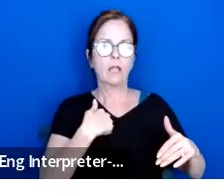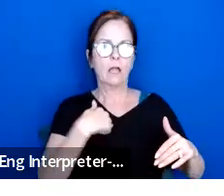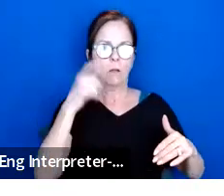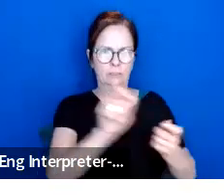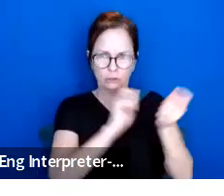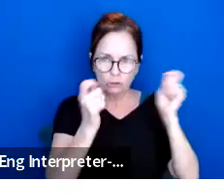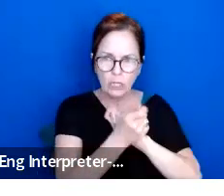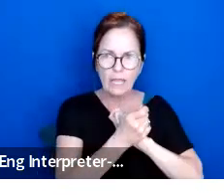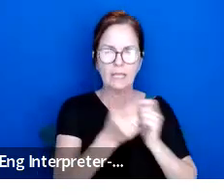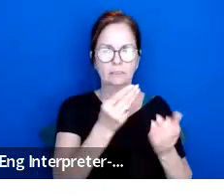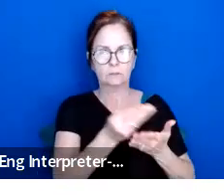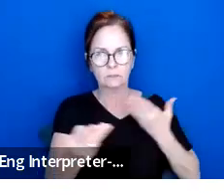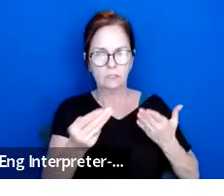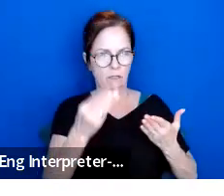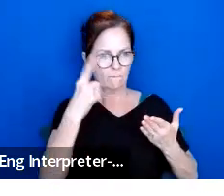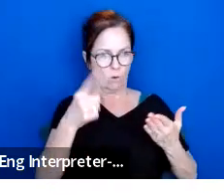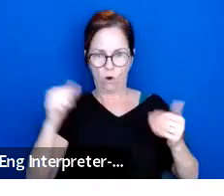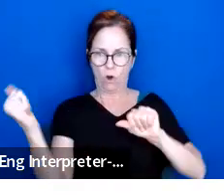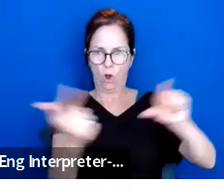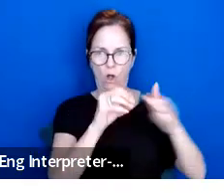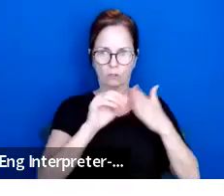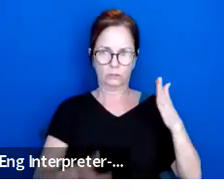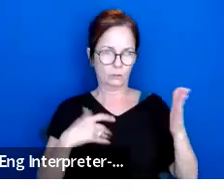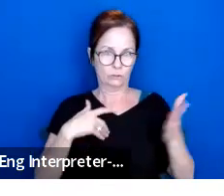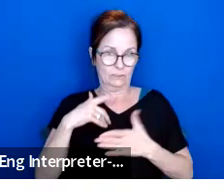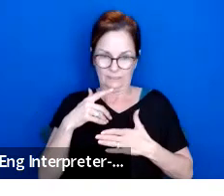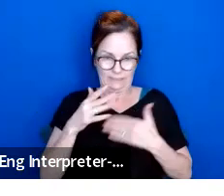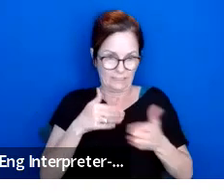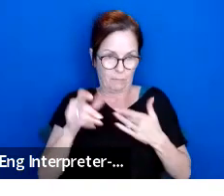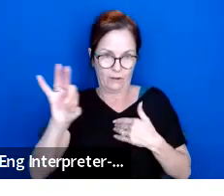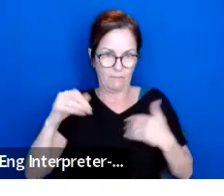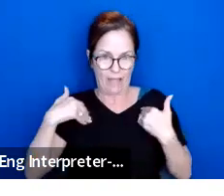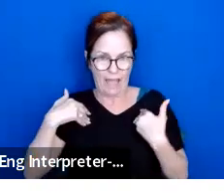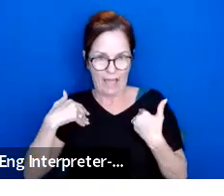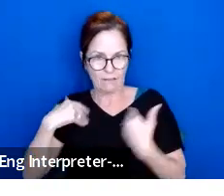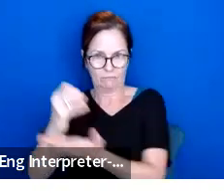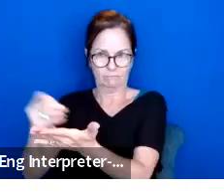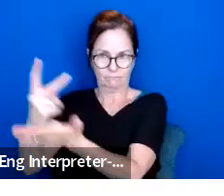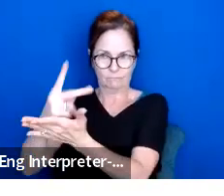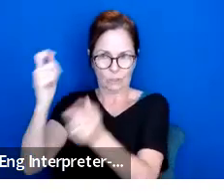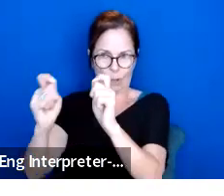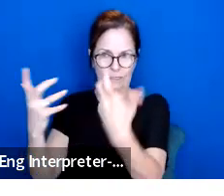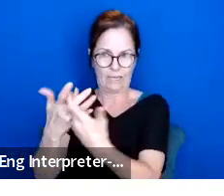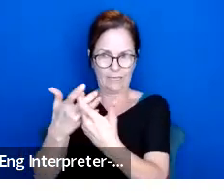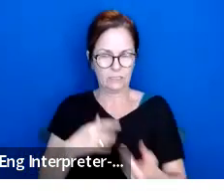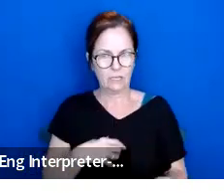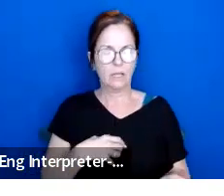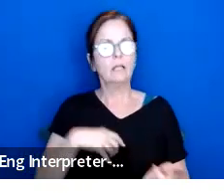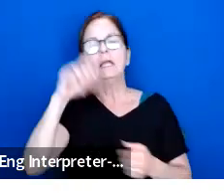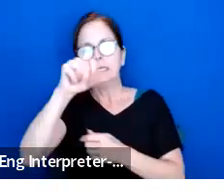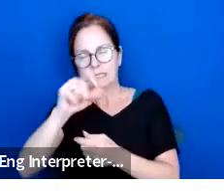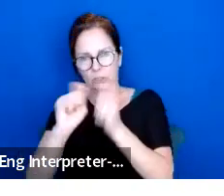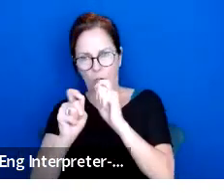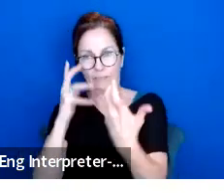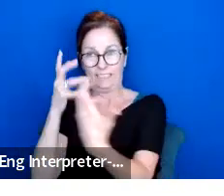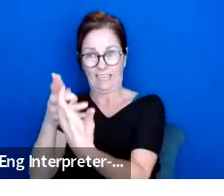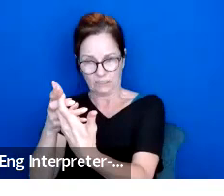For all students, regardless of whether or not they have an accommodation. So yes, you must be the accommodations, but if general accessibility work.